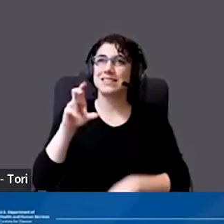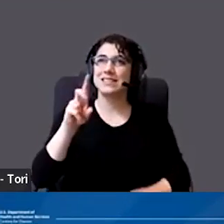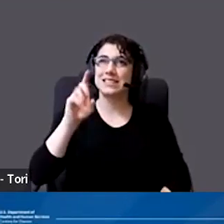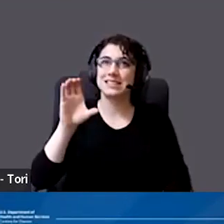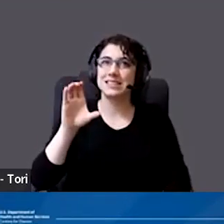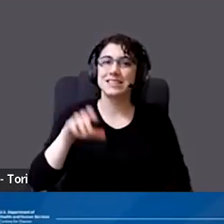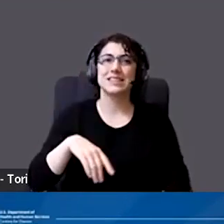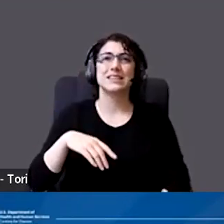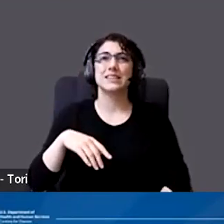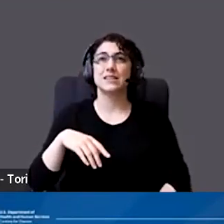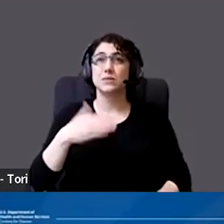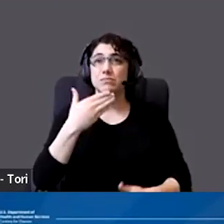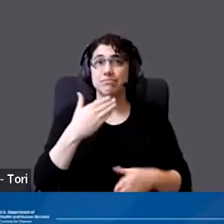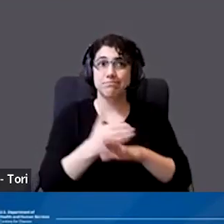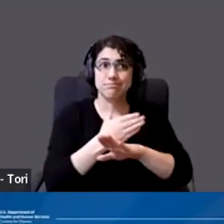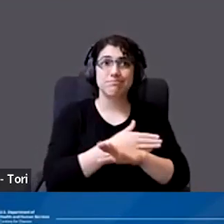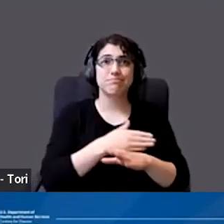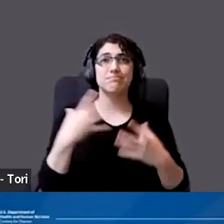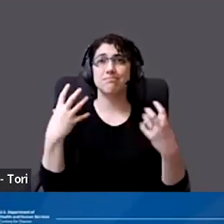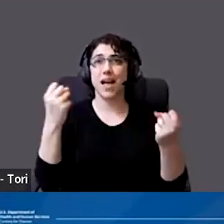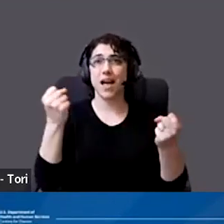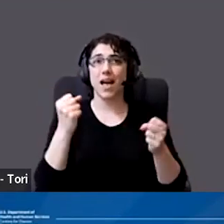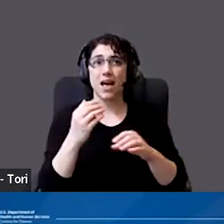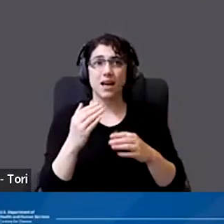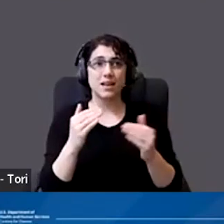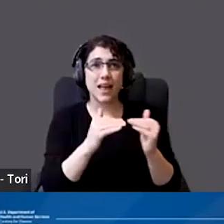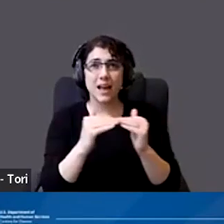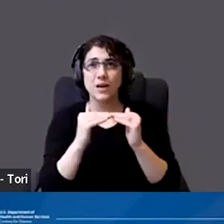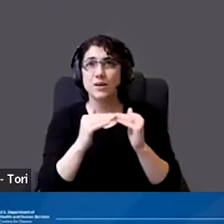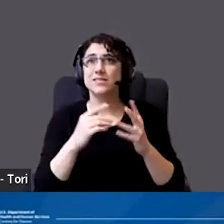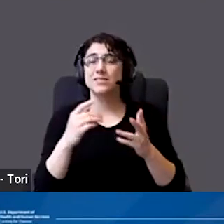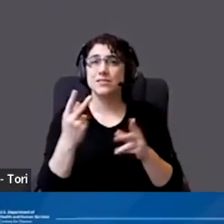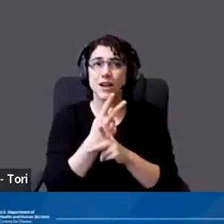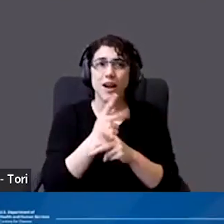but also helping this committee in figuring out how to make the working group as successful as possible.